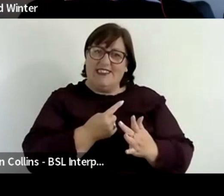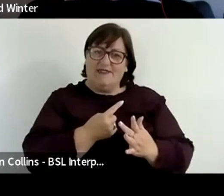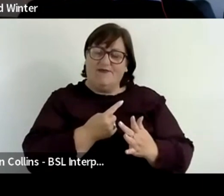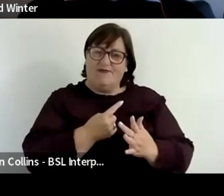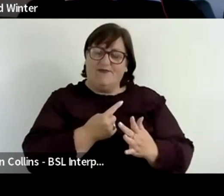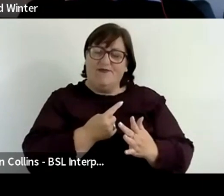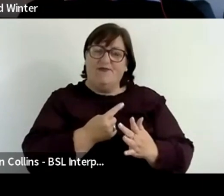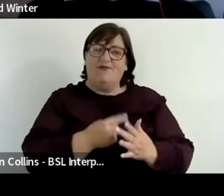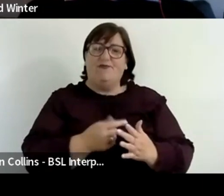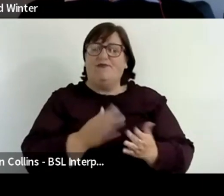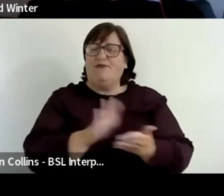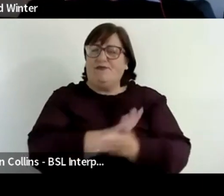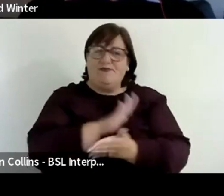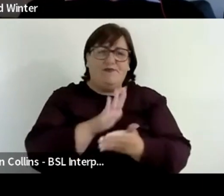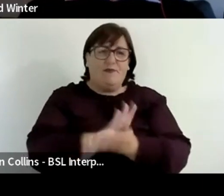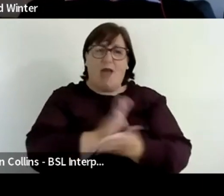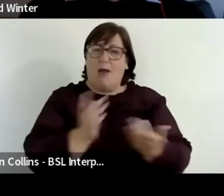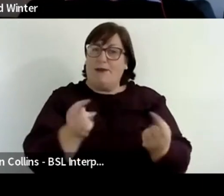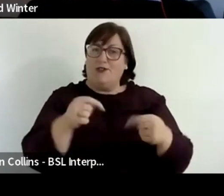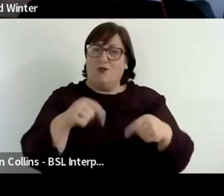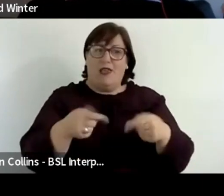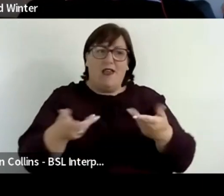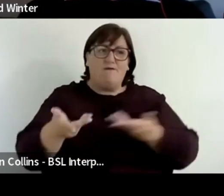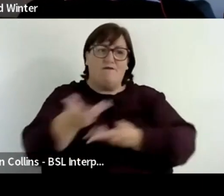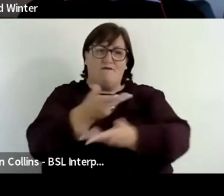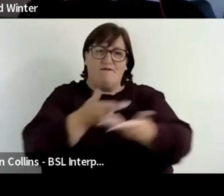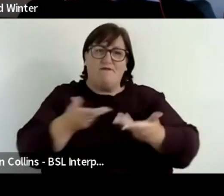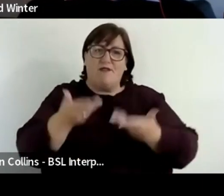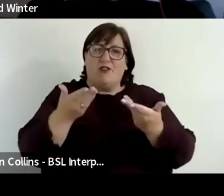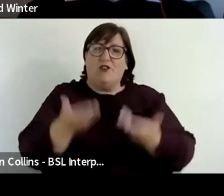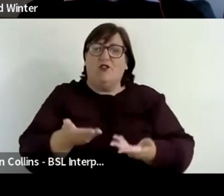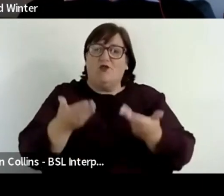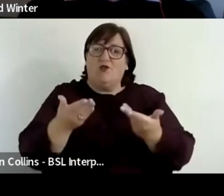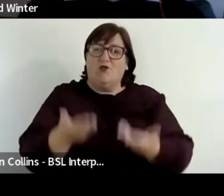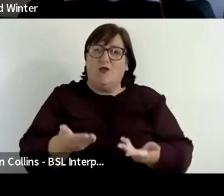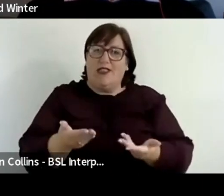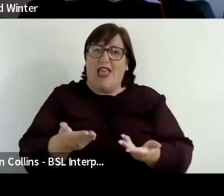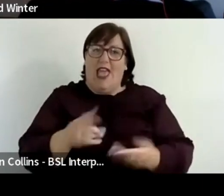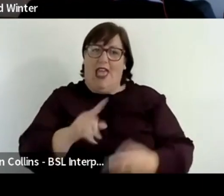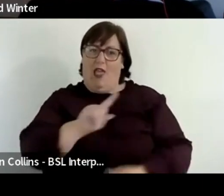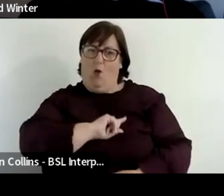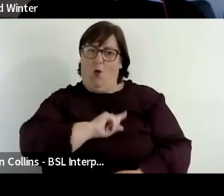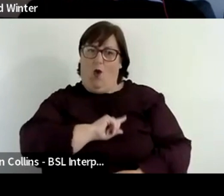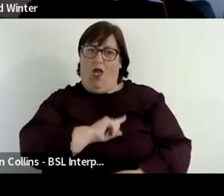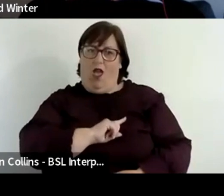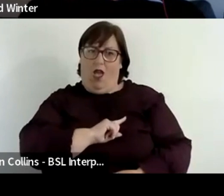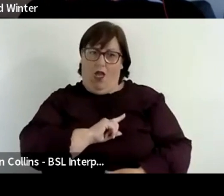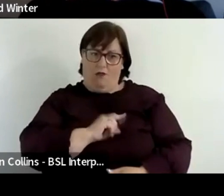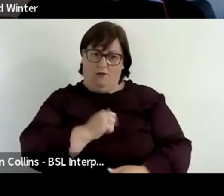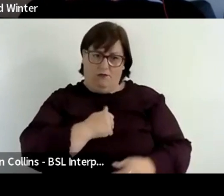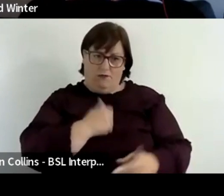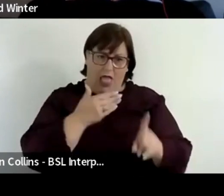The work with young people is a way that our colleagues can develop their skills for their own benefits as well.